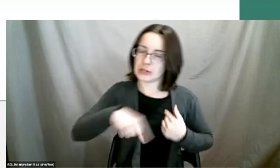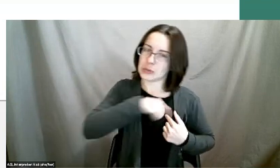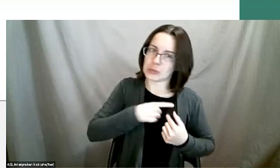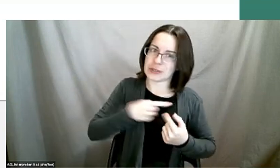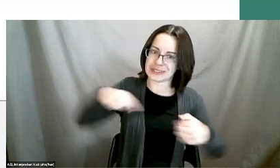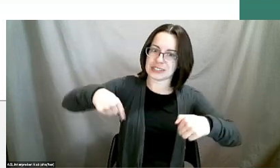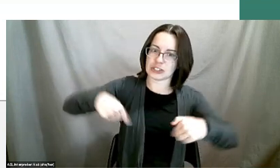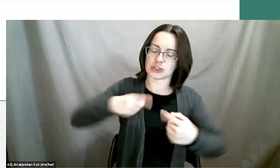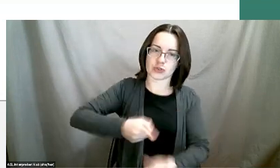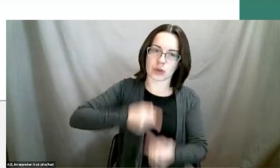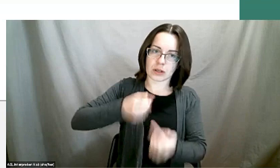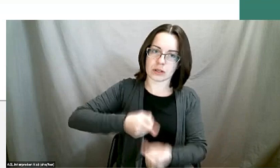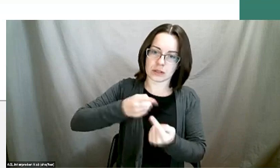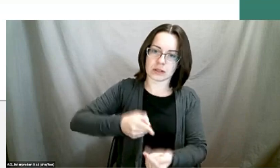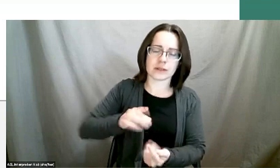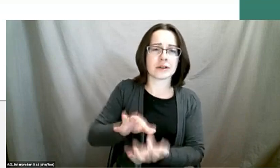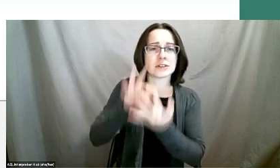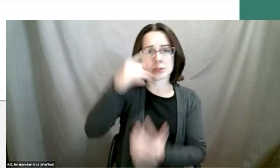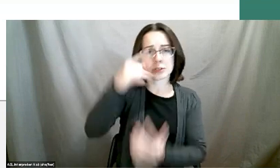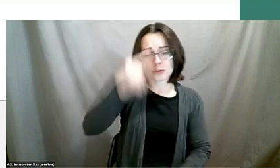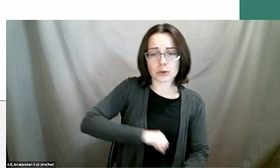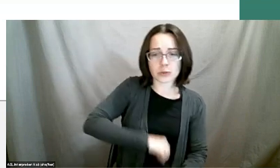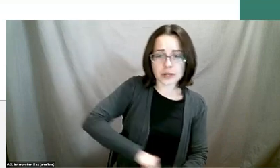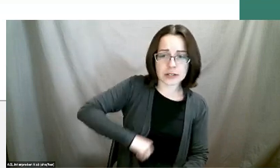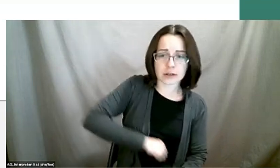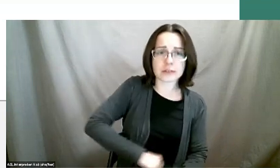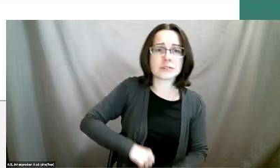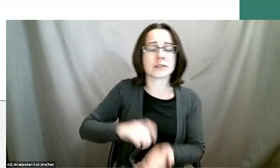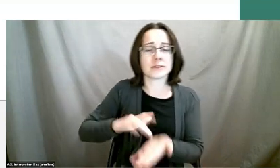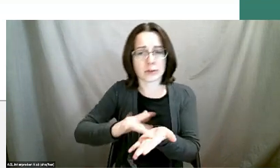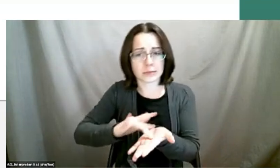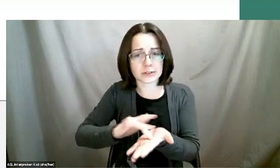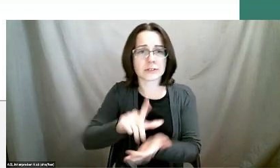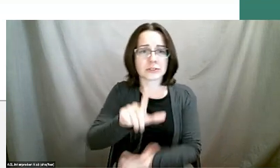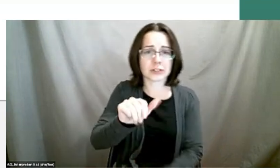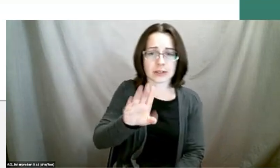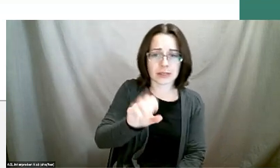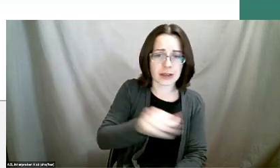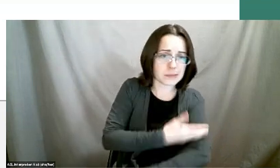especially for radiology, pharmacy and labs. And perhaps we can start with Dr. Orenstein.